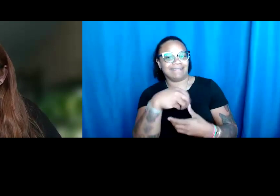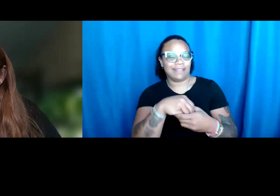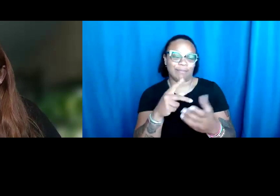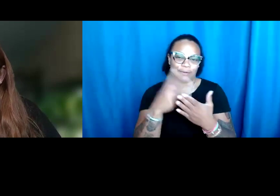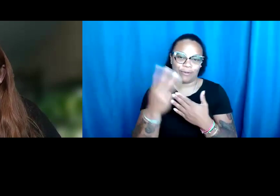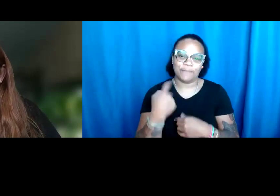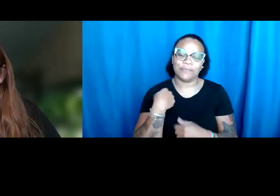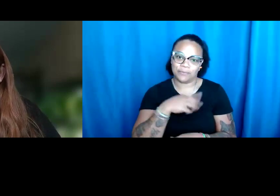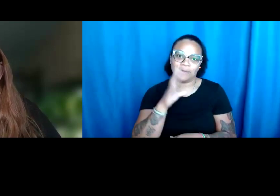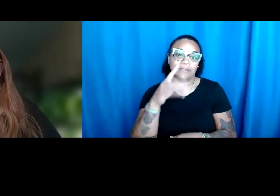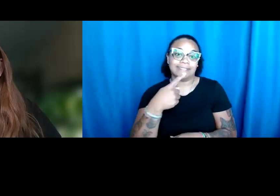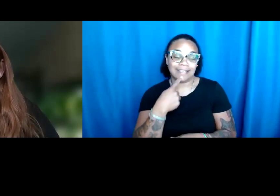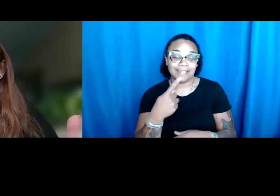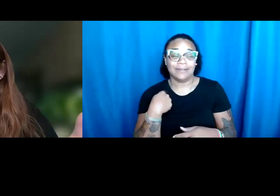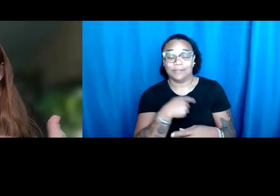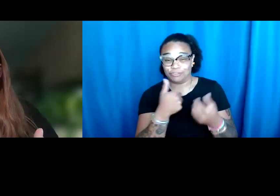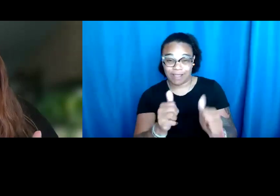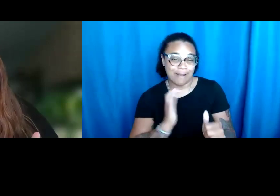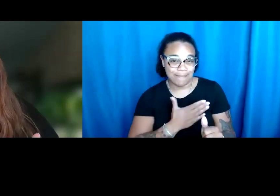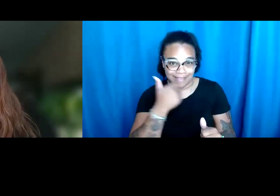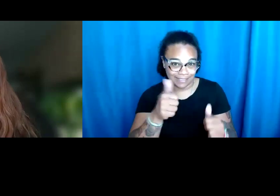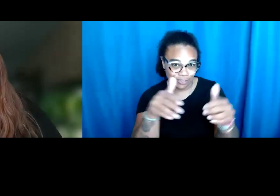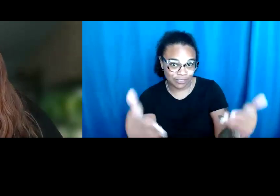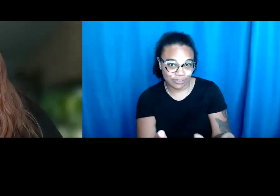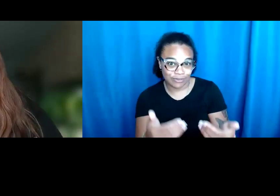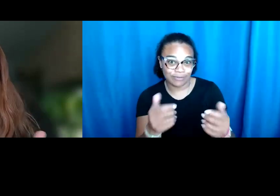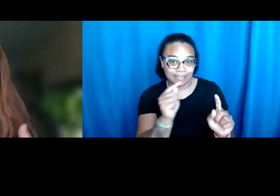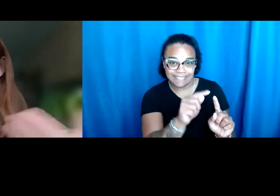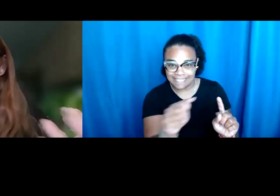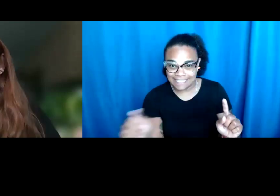try to do our best to make introductions between the small businesses that we invest in and